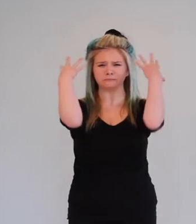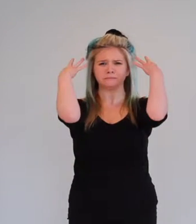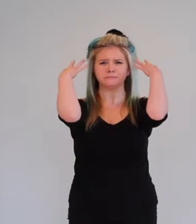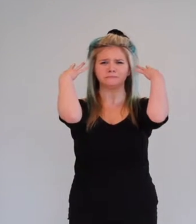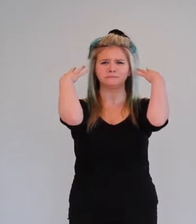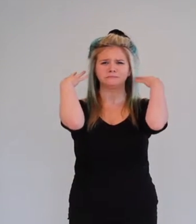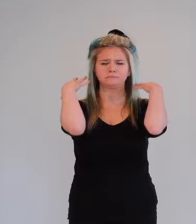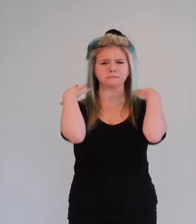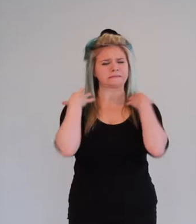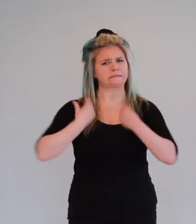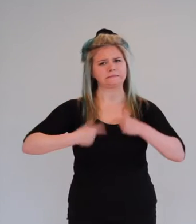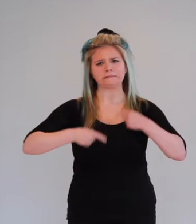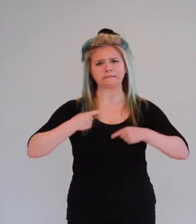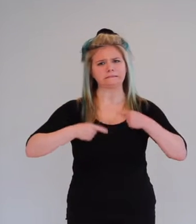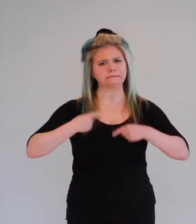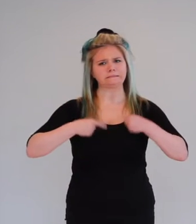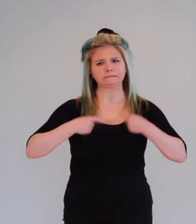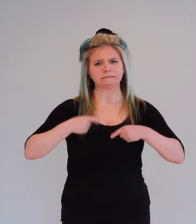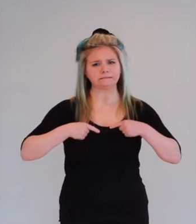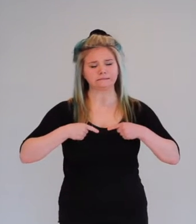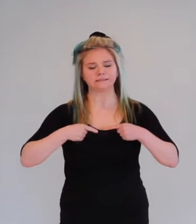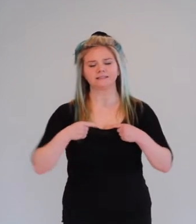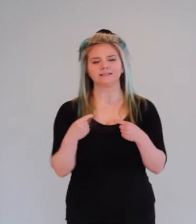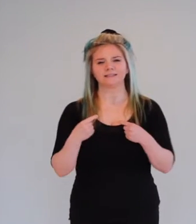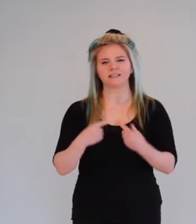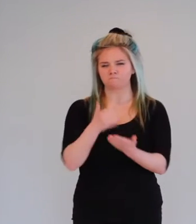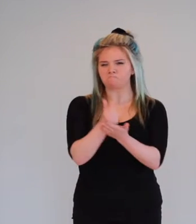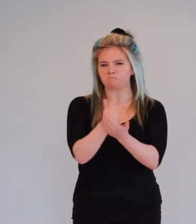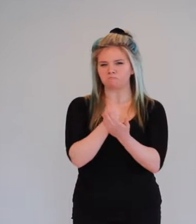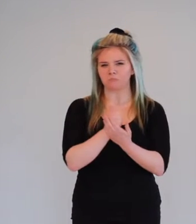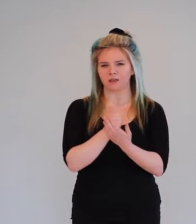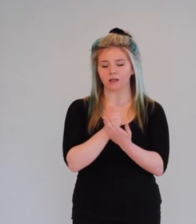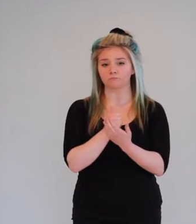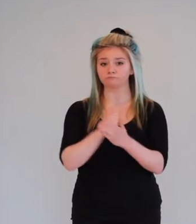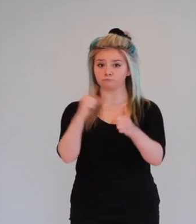So I'm going to start first by just noticing your breath.